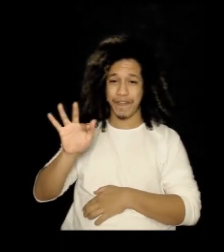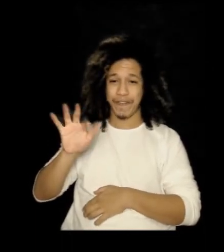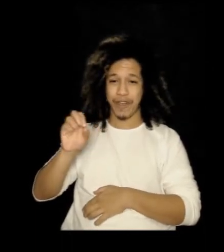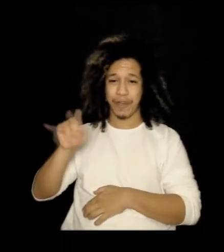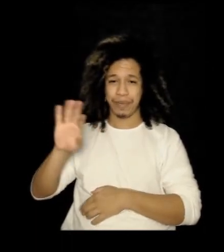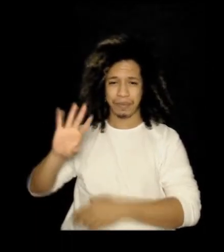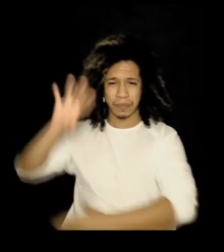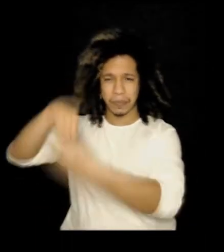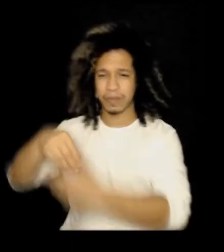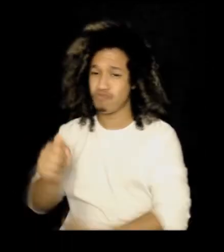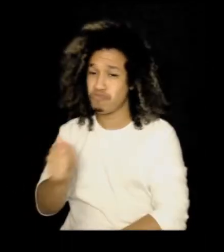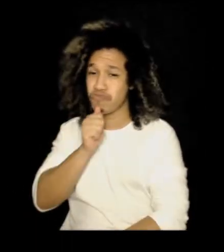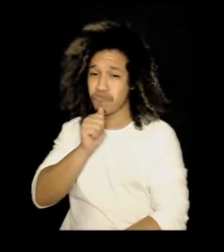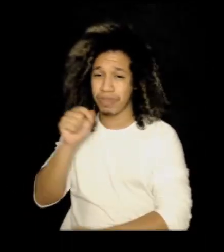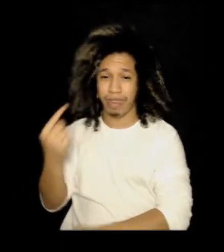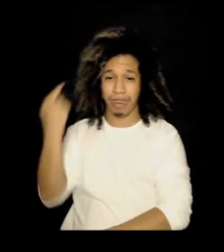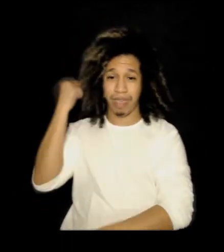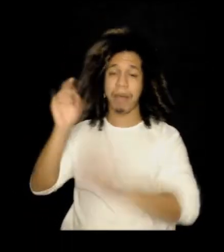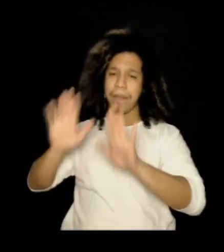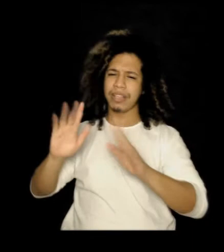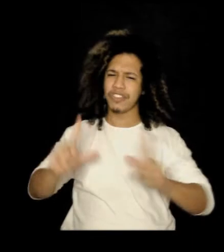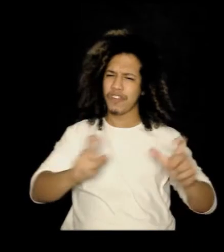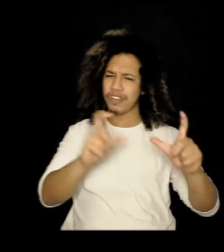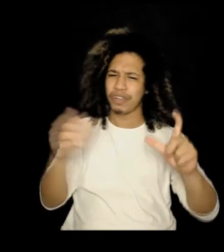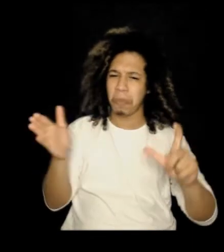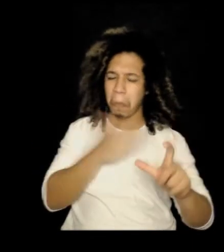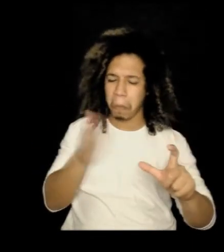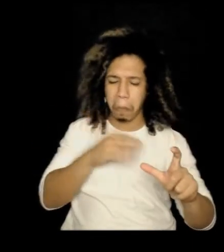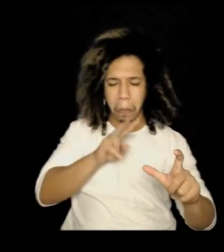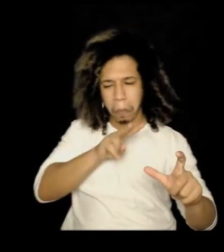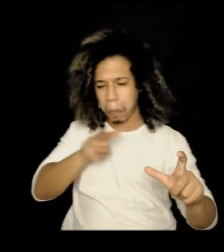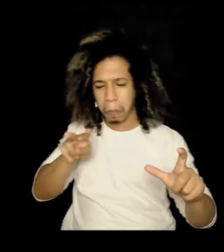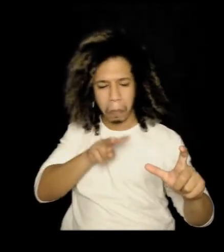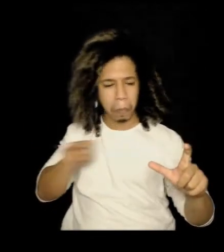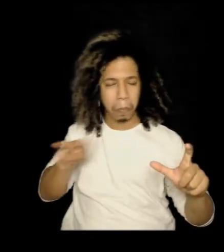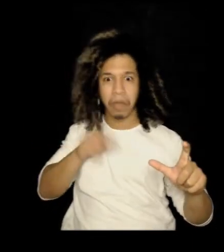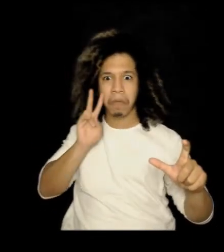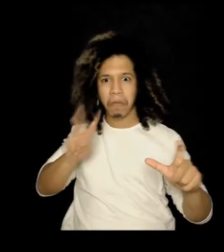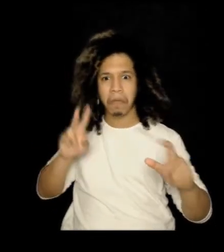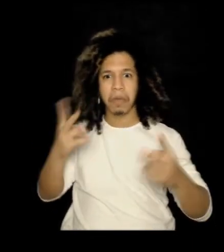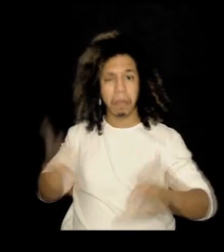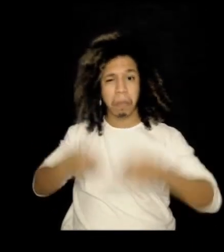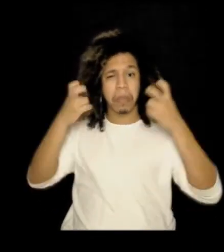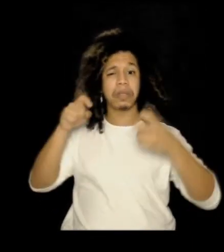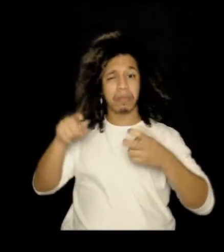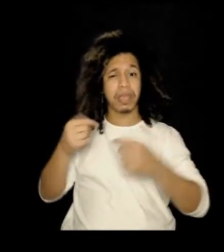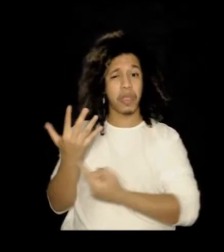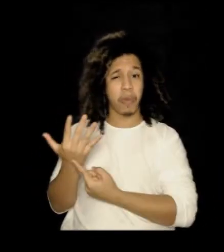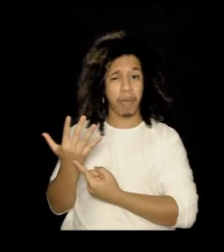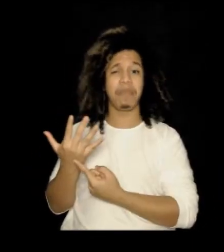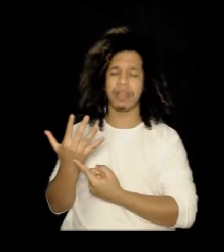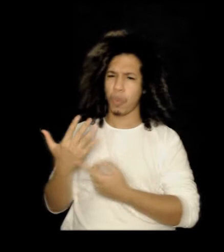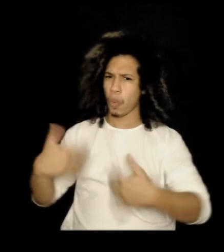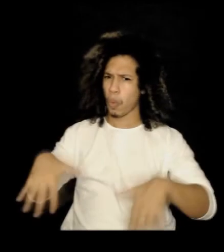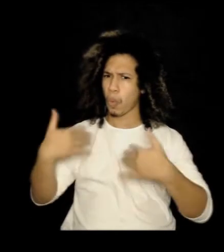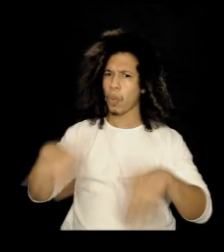I was not part of the EFOPLI team back then, but from the photos archives, we can tell EPPI was indeed